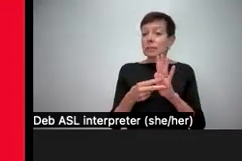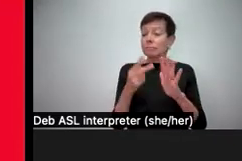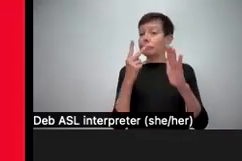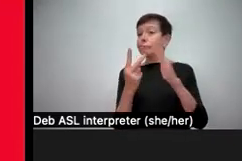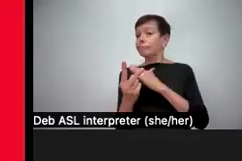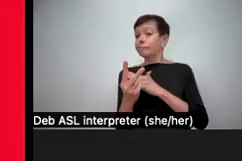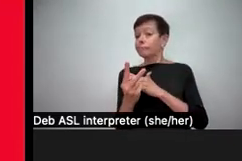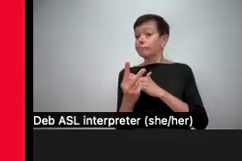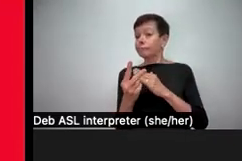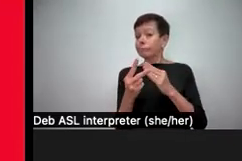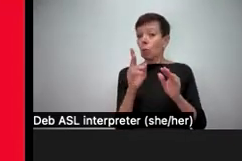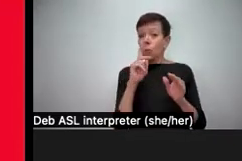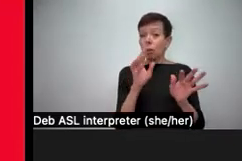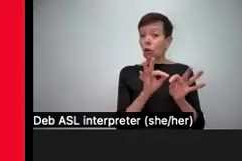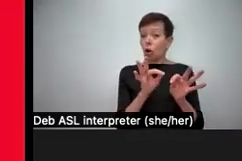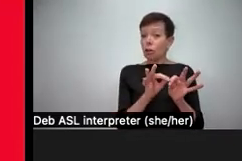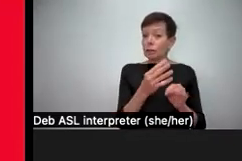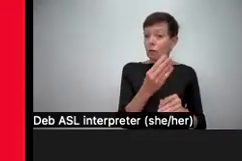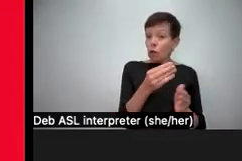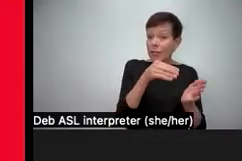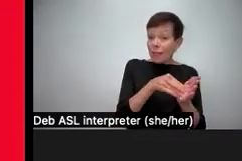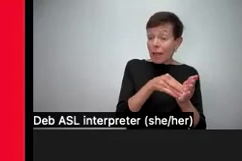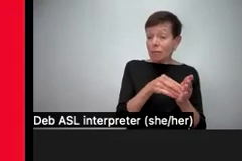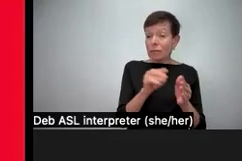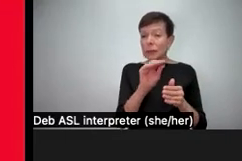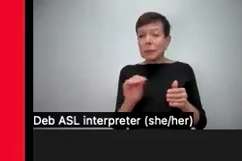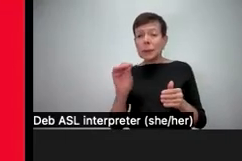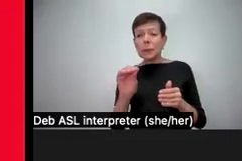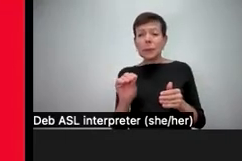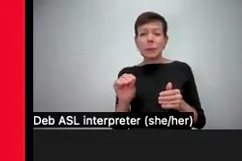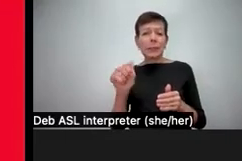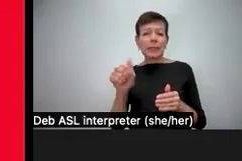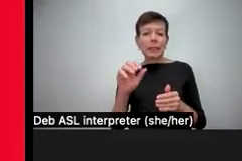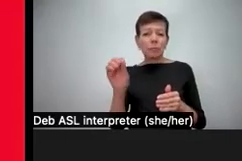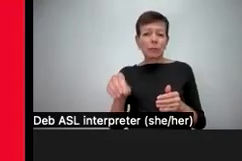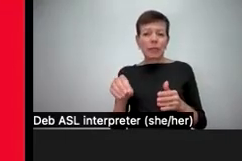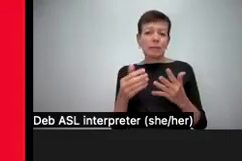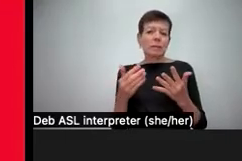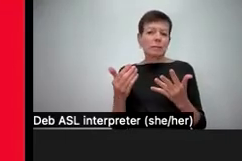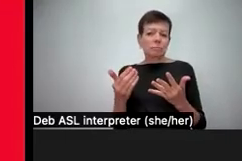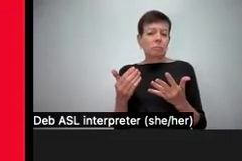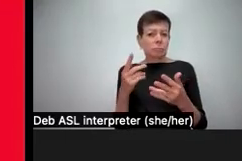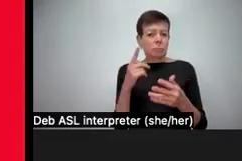And the applicant is responsible for managing your budget, when you do your final report at